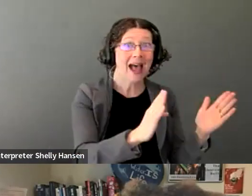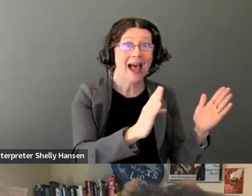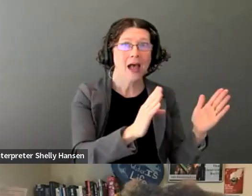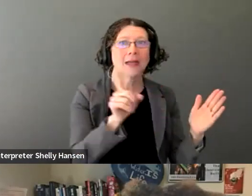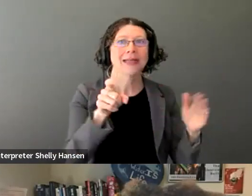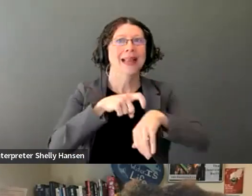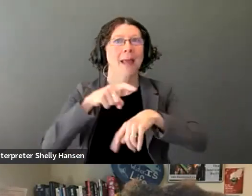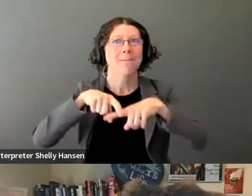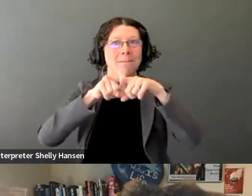the art that I am make.